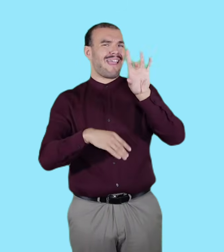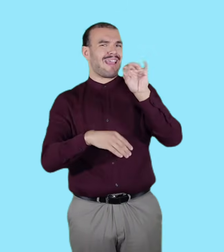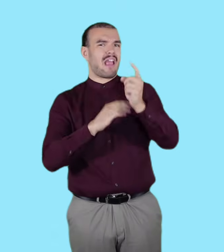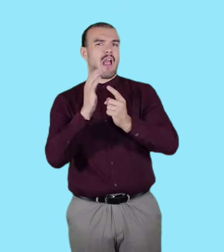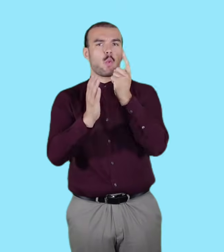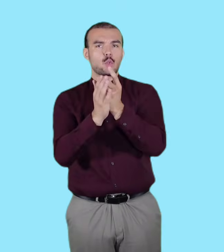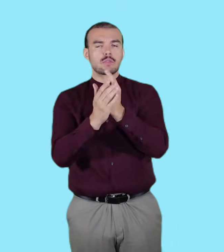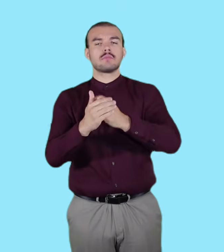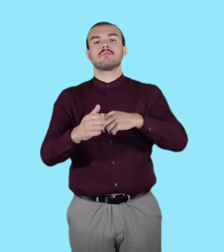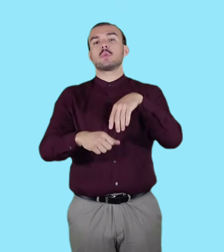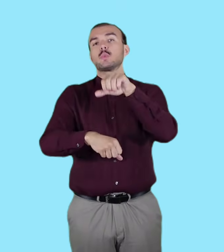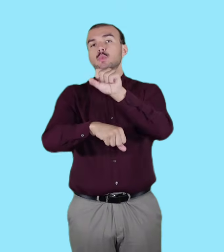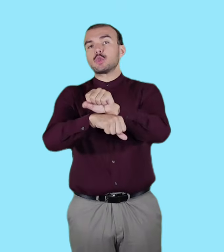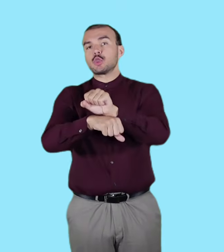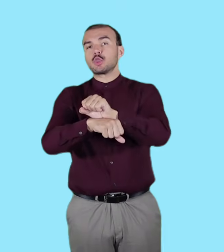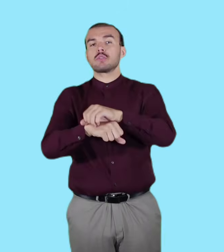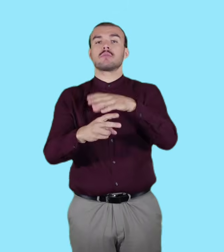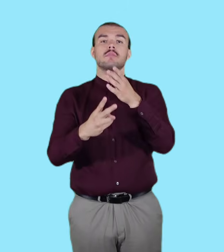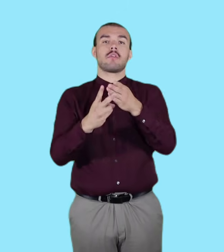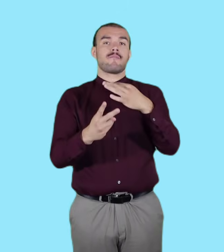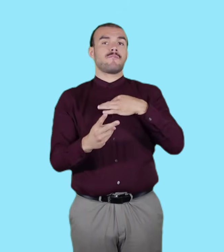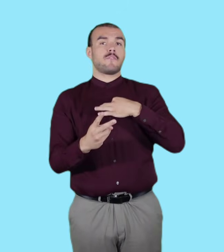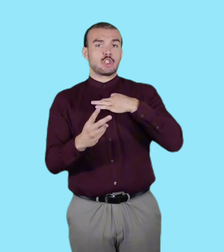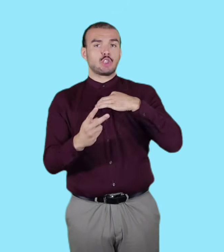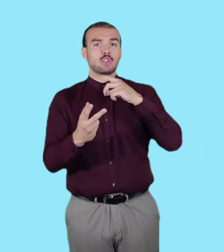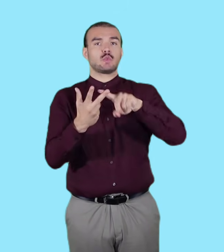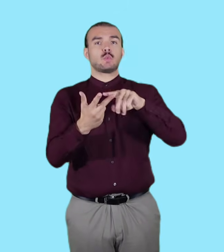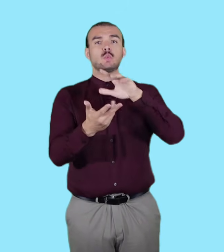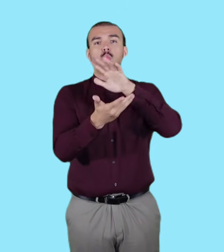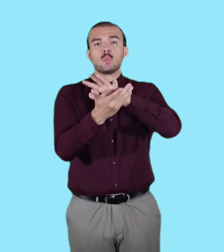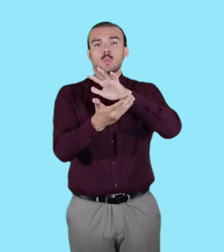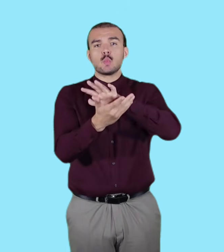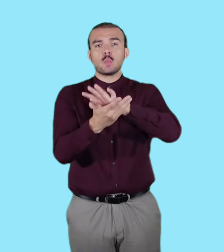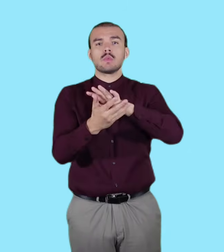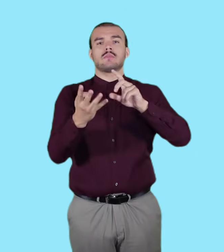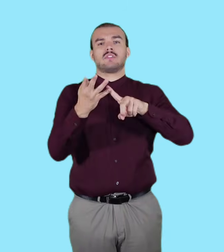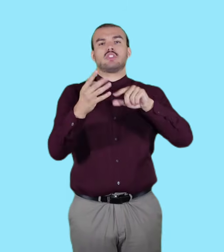of work, volunteering, school, or training per month